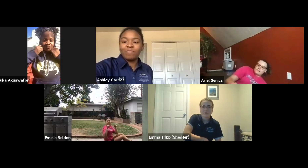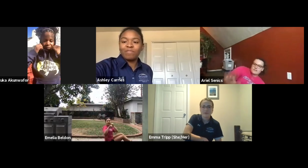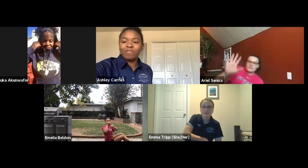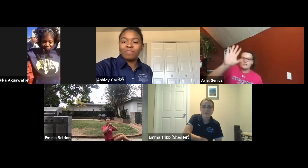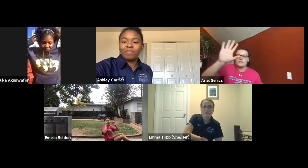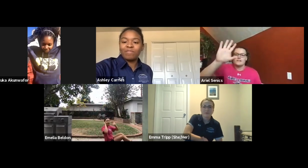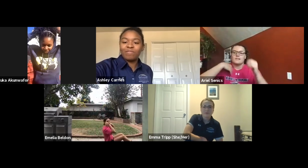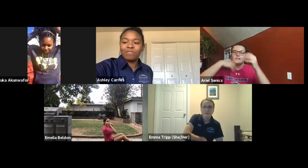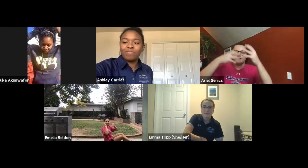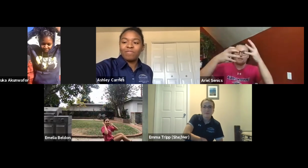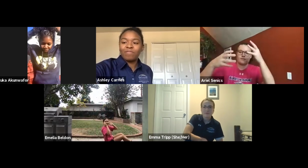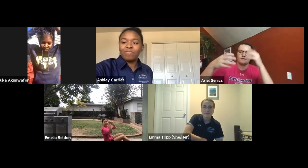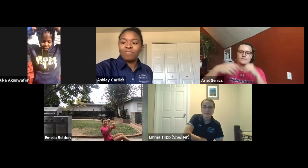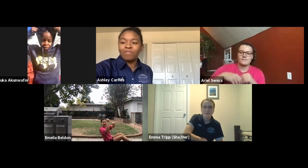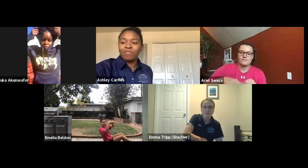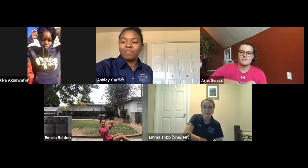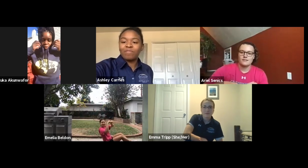10 times.